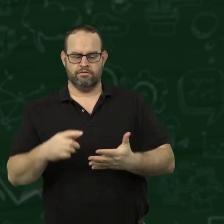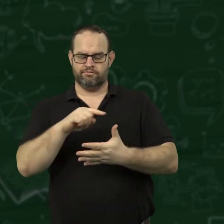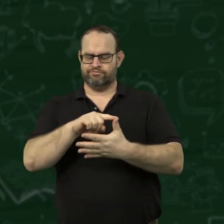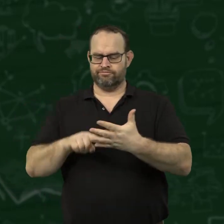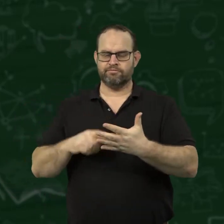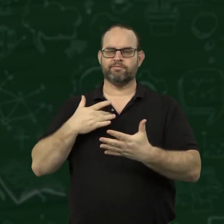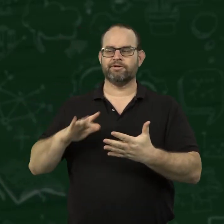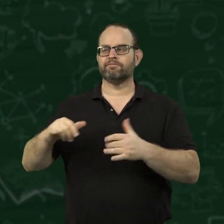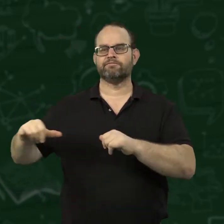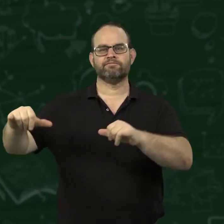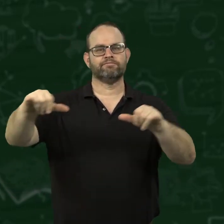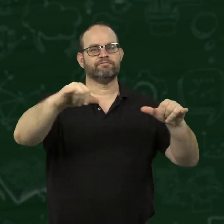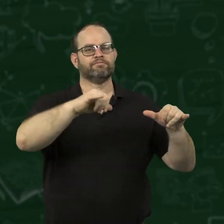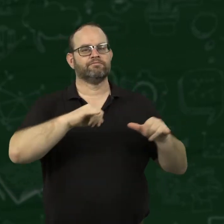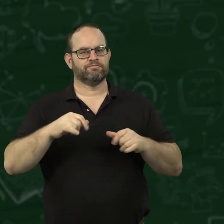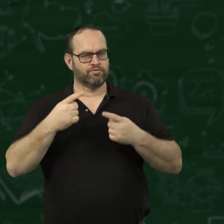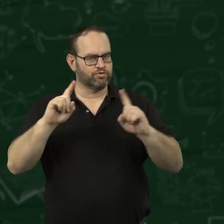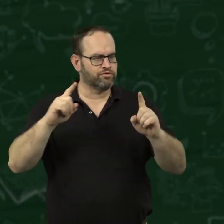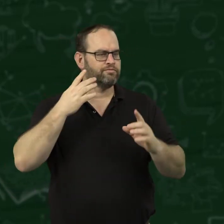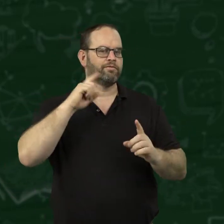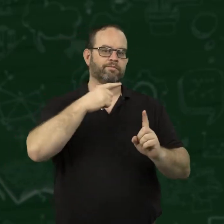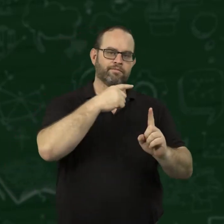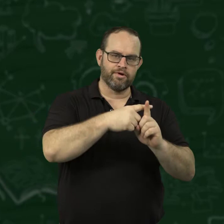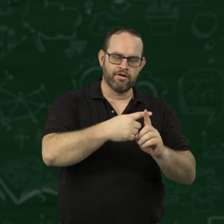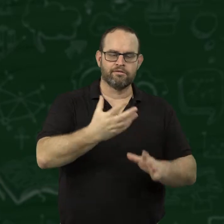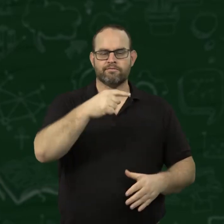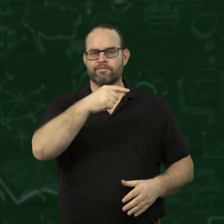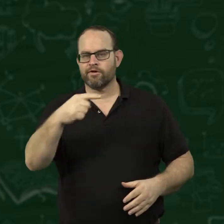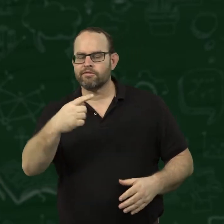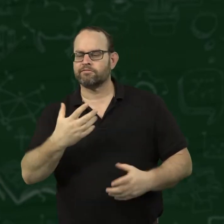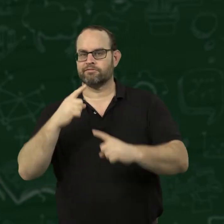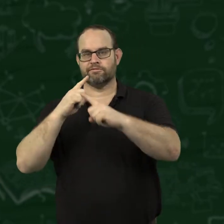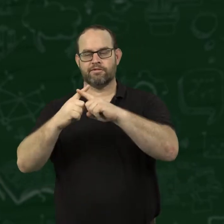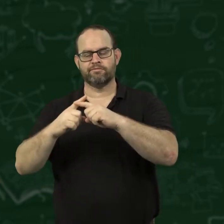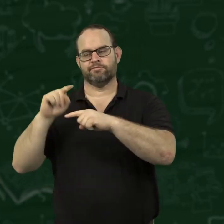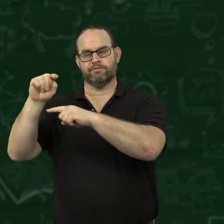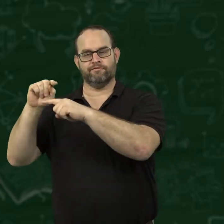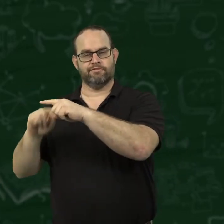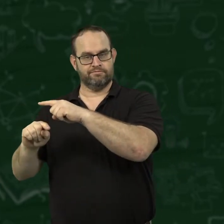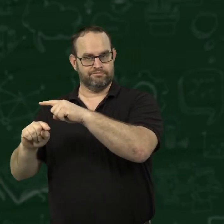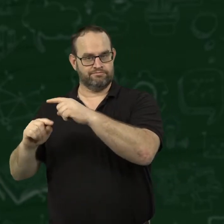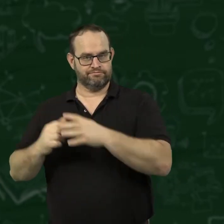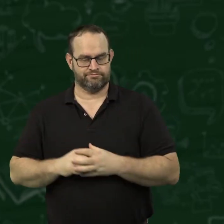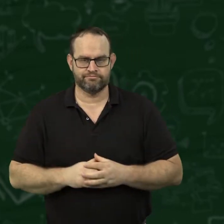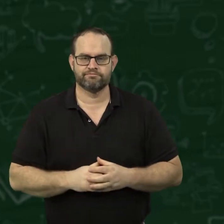These properties are standard and apply to the four basic operations: addition, subtraction, multiplication, and division.